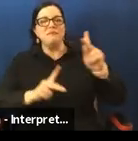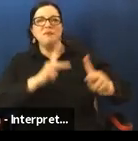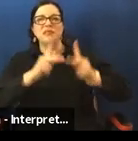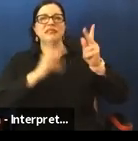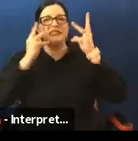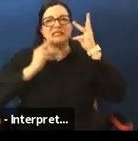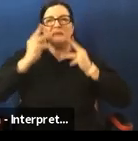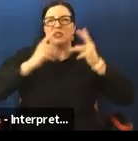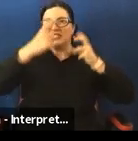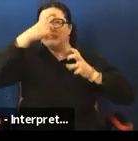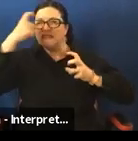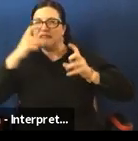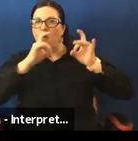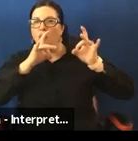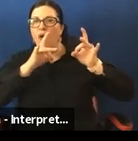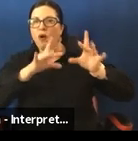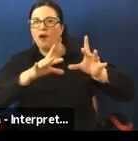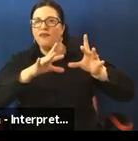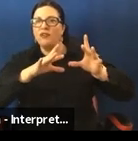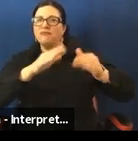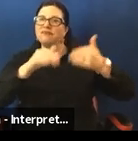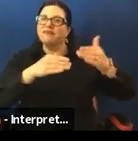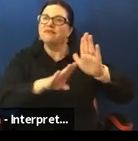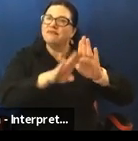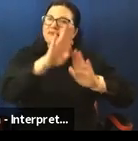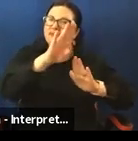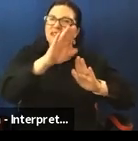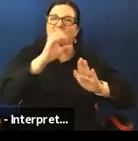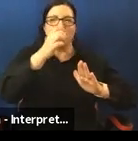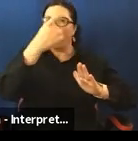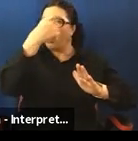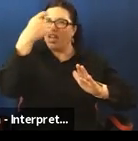Jason Williams: And so now I'm just going to open it up for questions. I think that's my last slide. Yeah, there's my information.